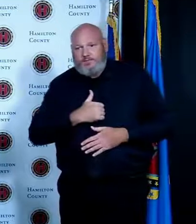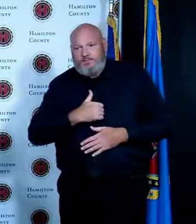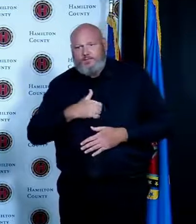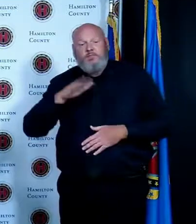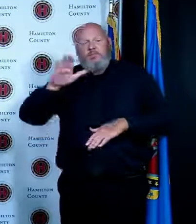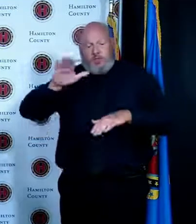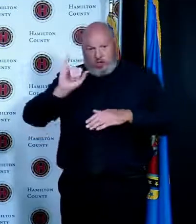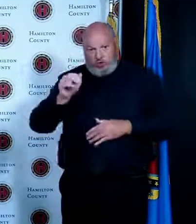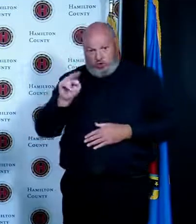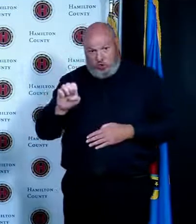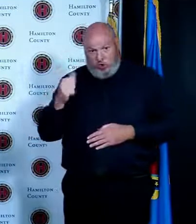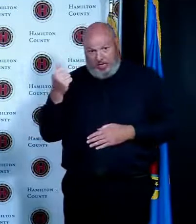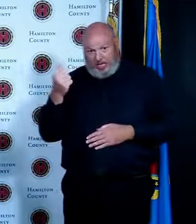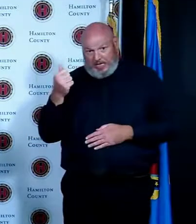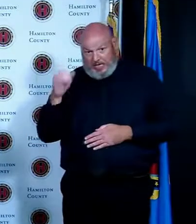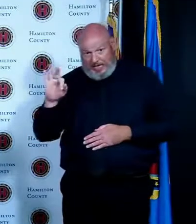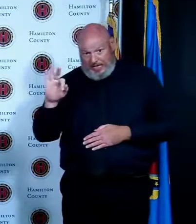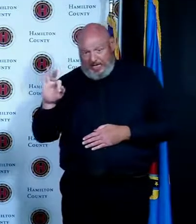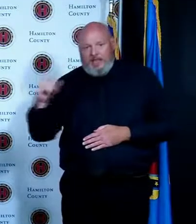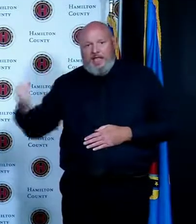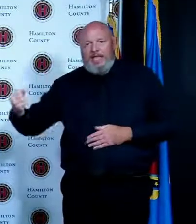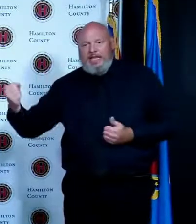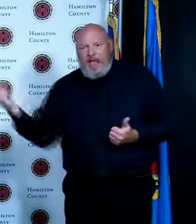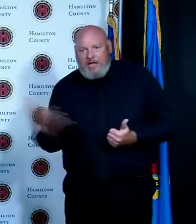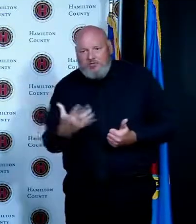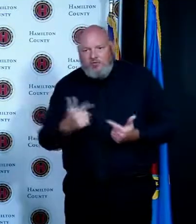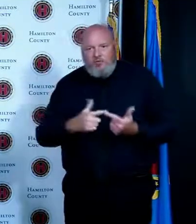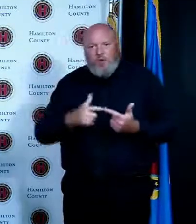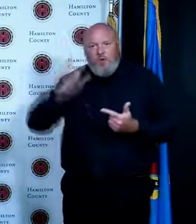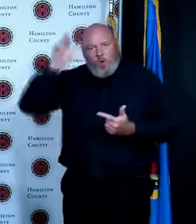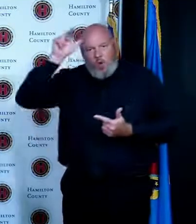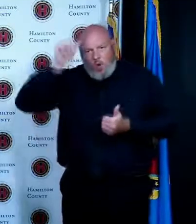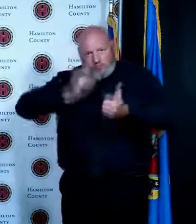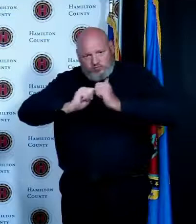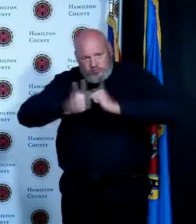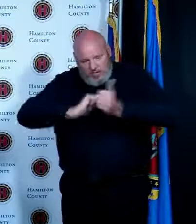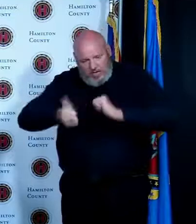across the business sectors for example one item is reducing the number of